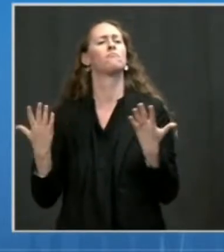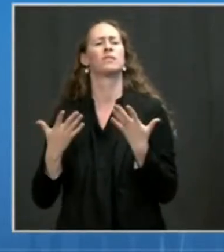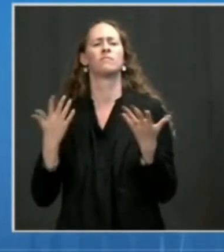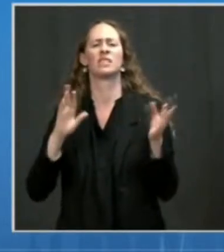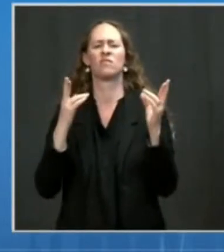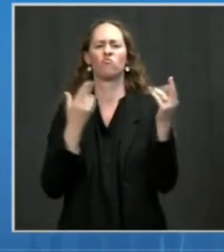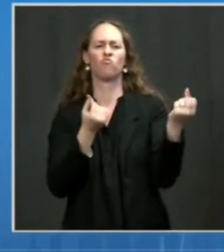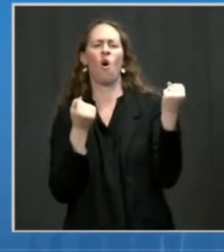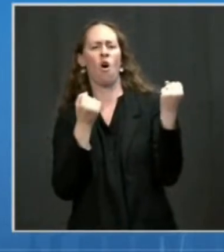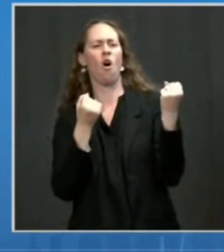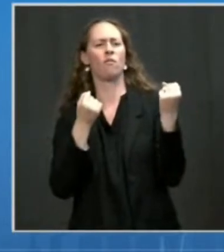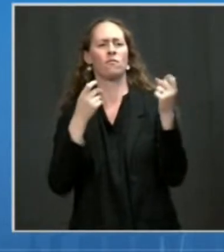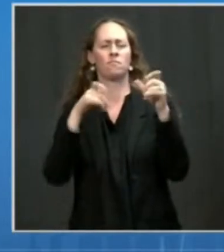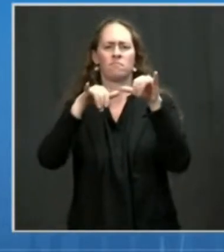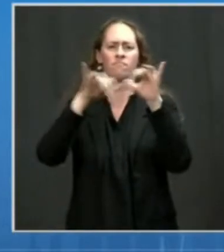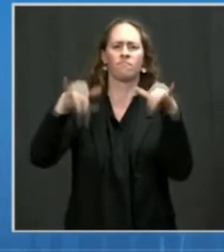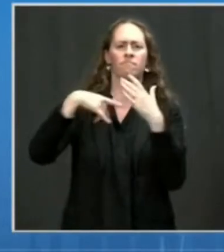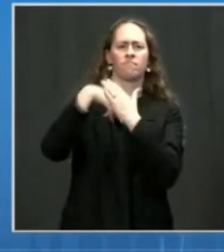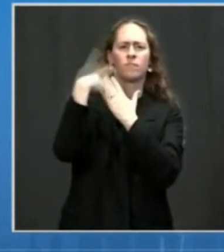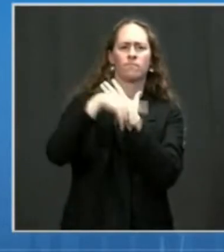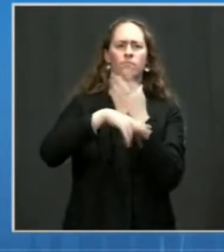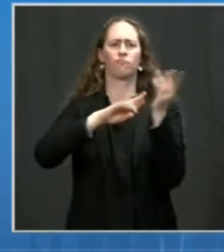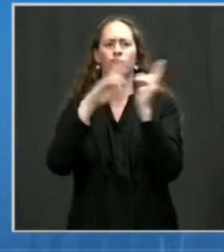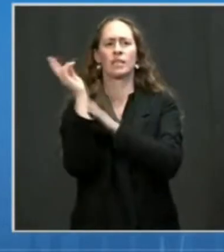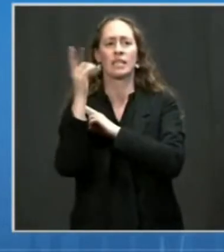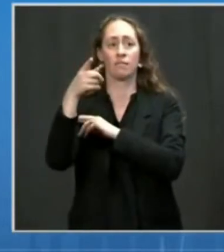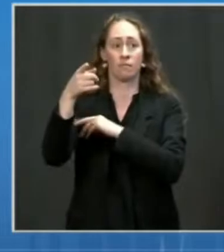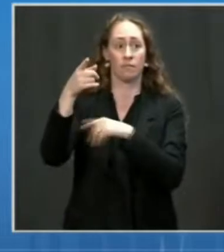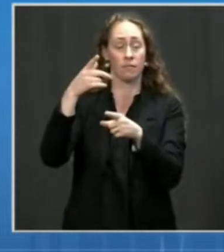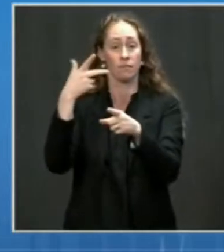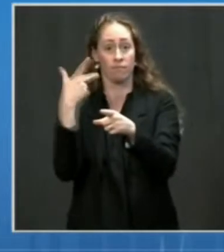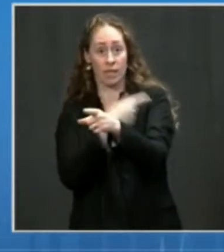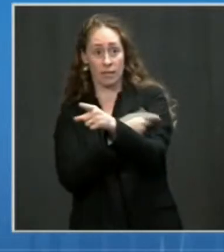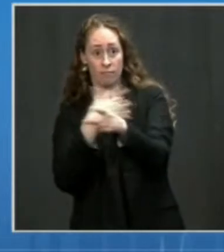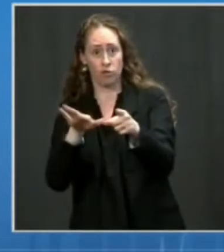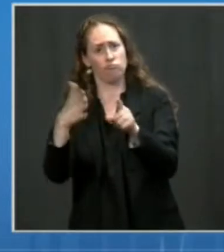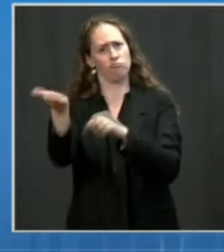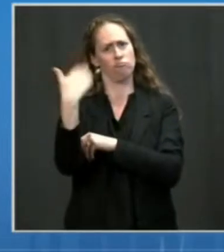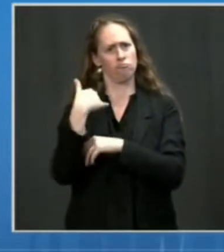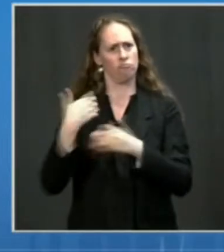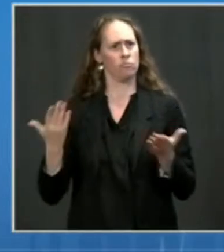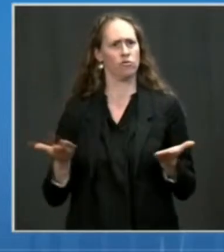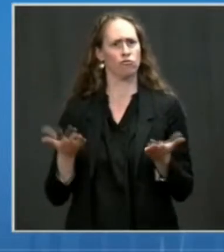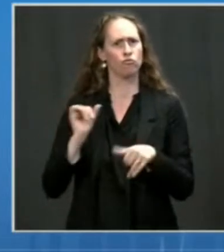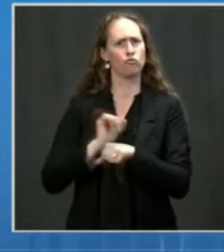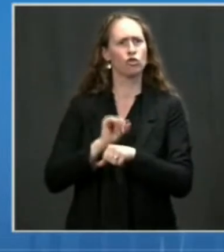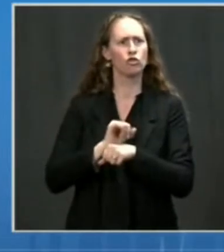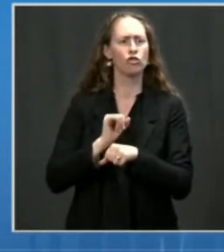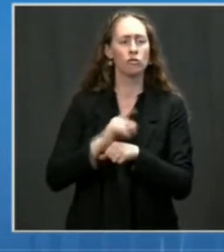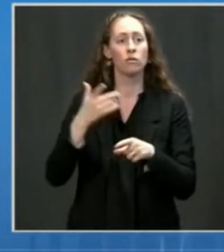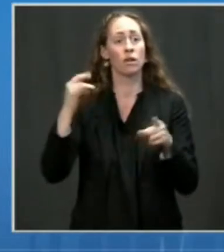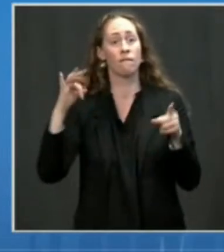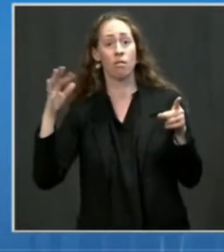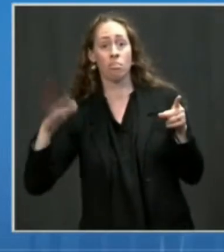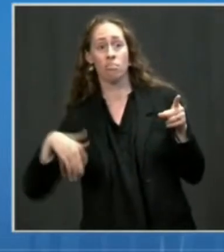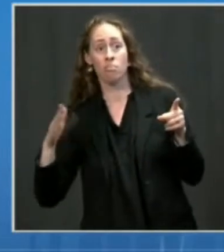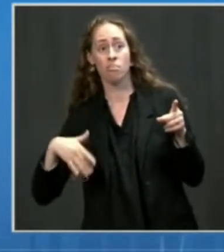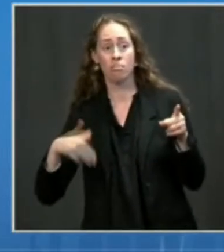FEDERAL GOVERNMENT, WE NOW HAVE PUT FORWARD A STRONG SYSTEM